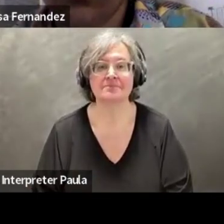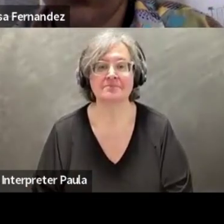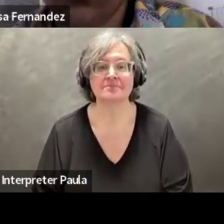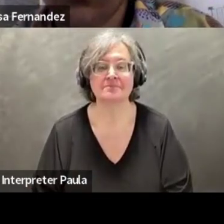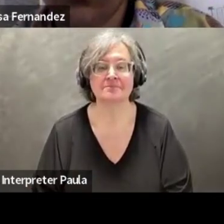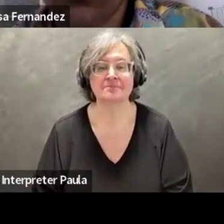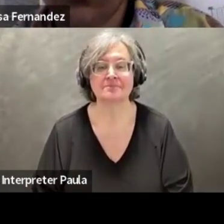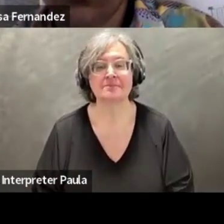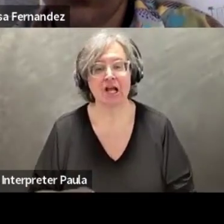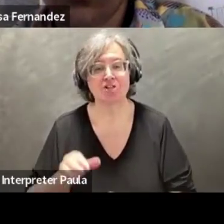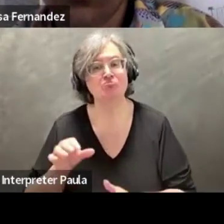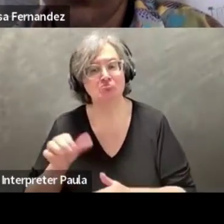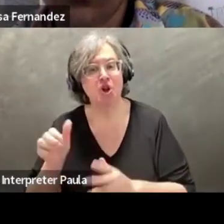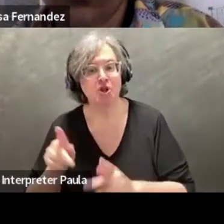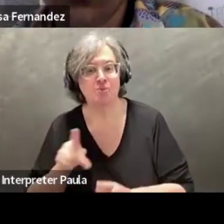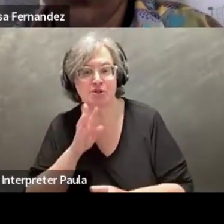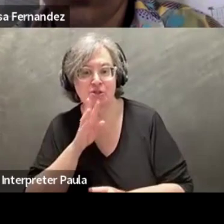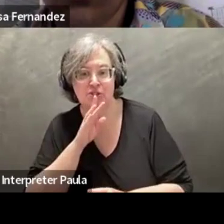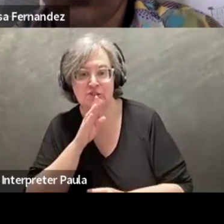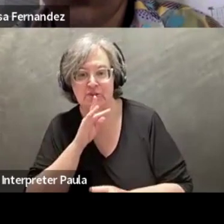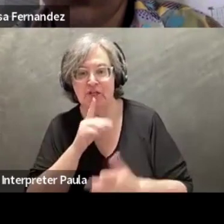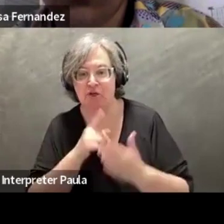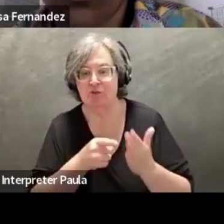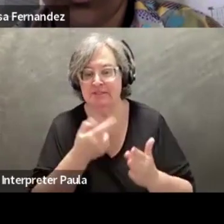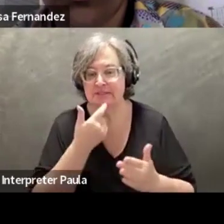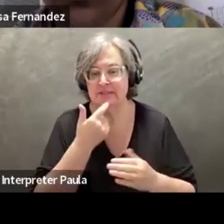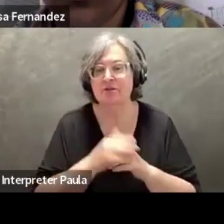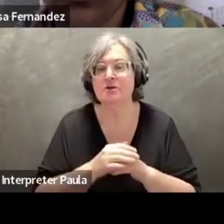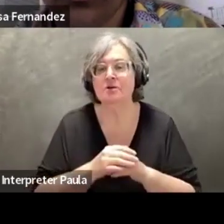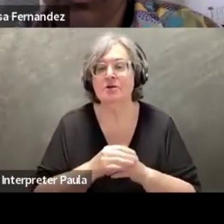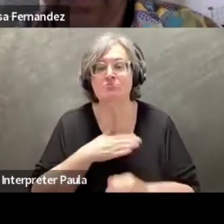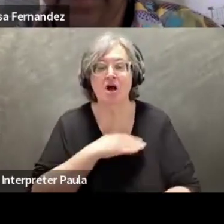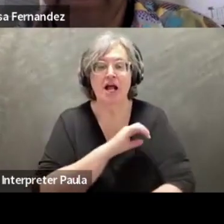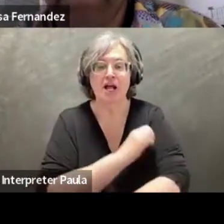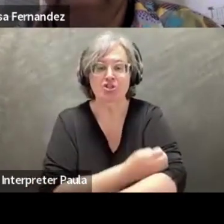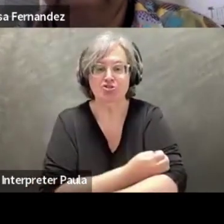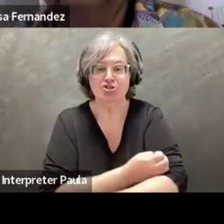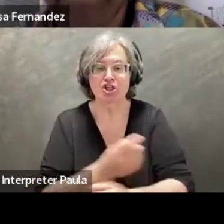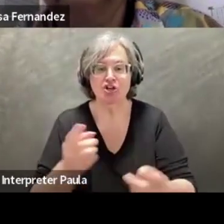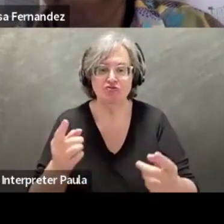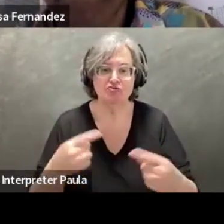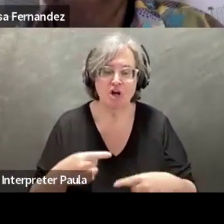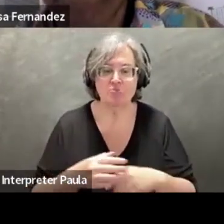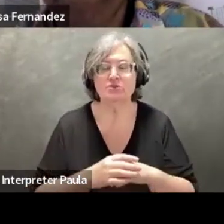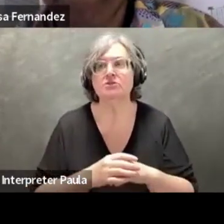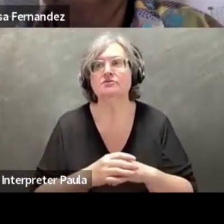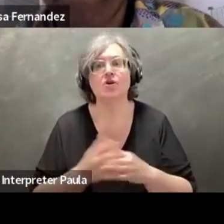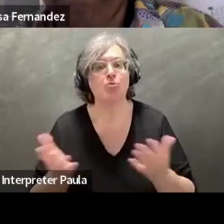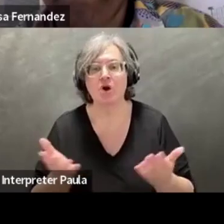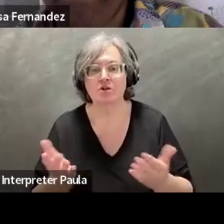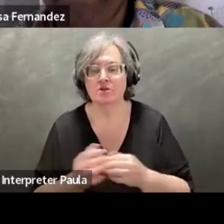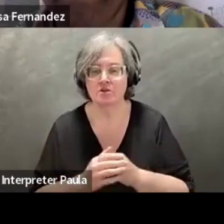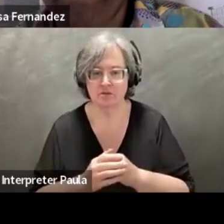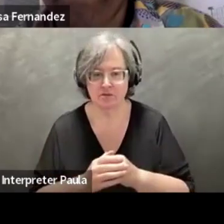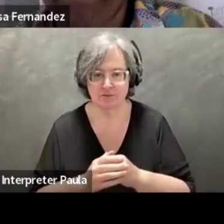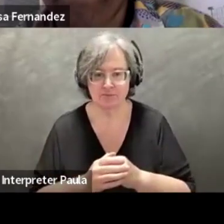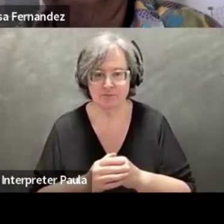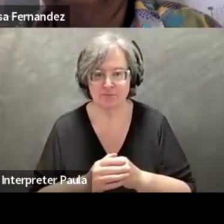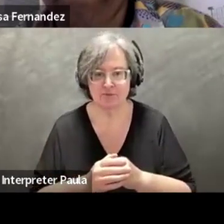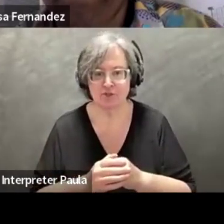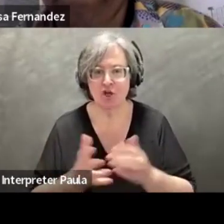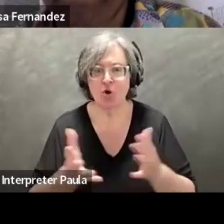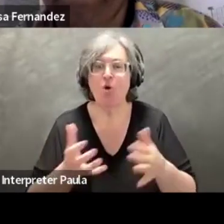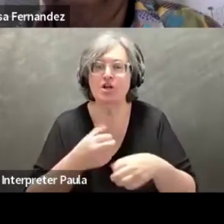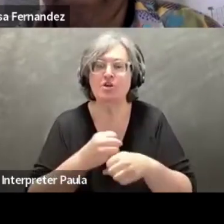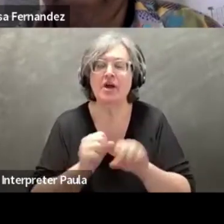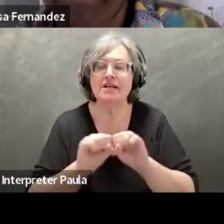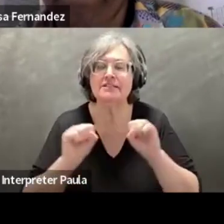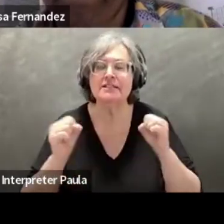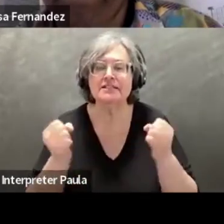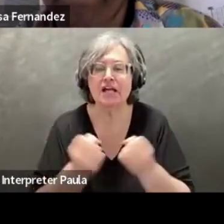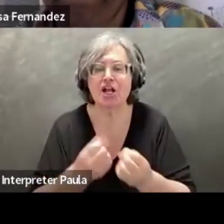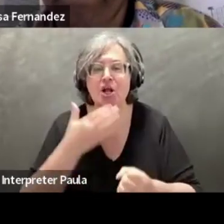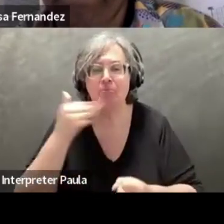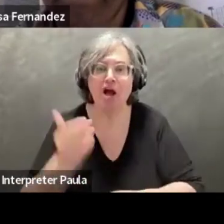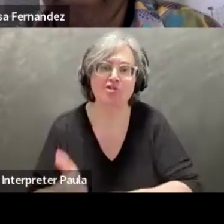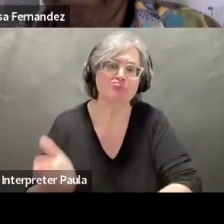Santa Perez: my energy. I want me. Wanting society better for